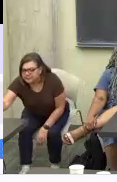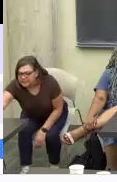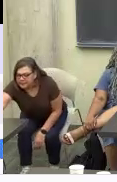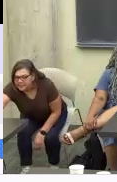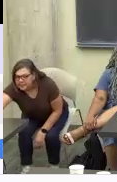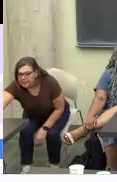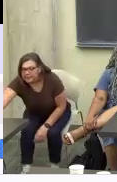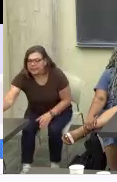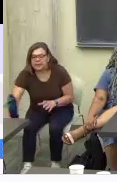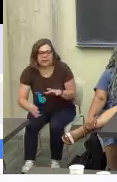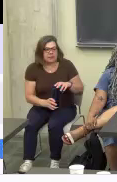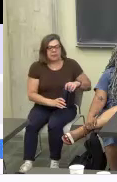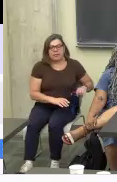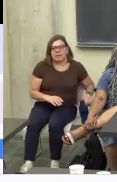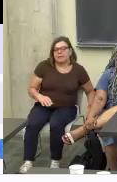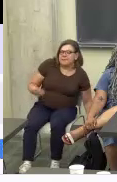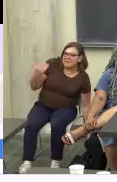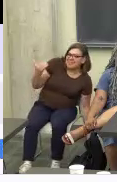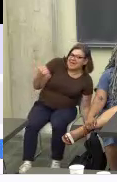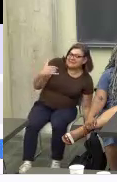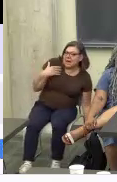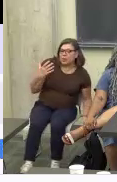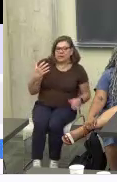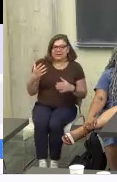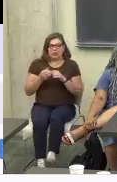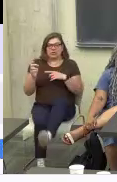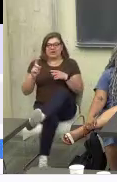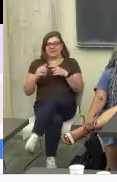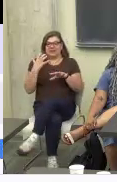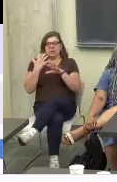how we extract ourselves from a cannibal economy Intentional communities of mutual